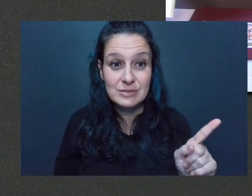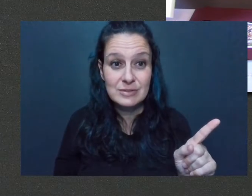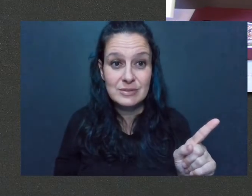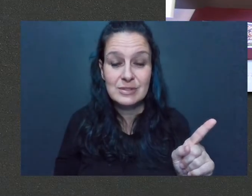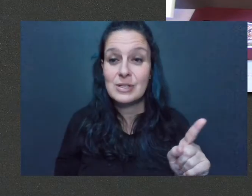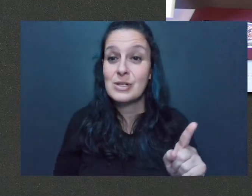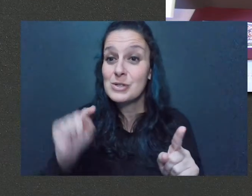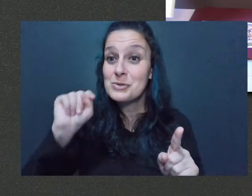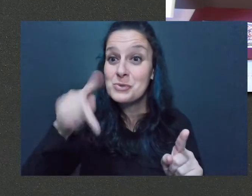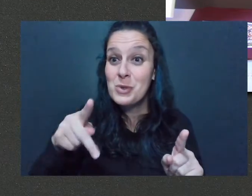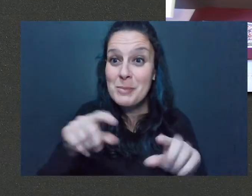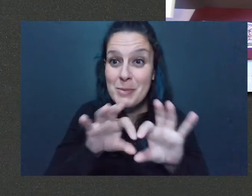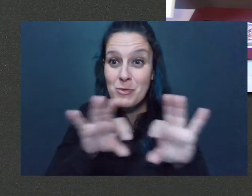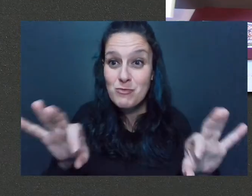and the toilet paper roll,